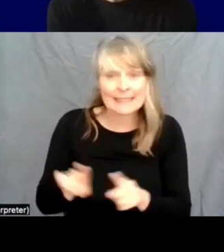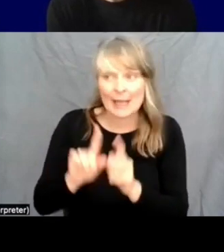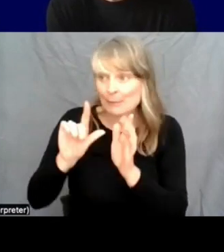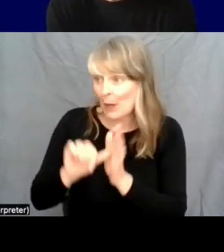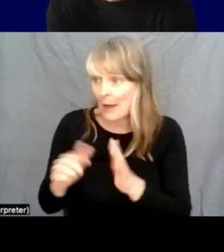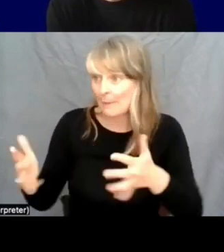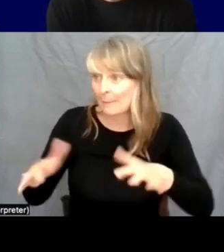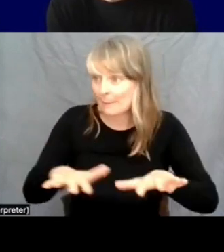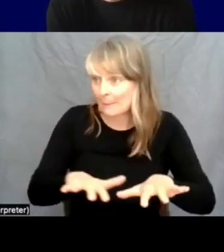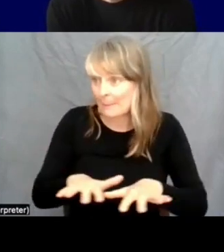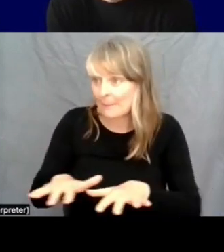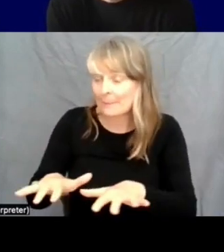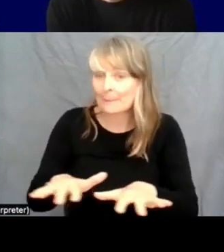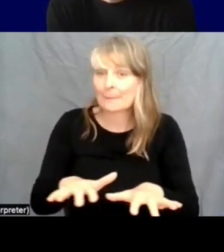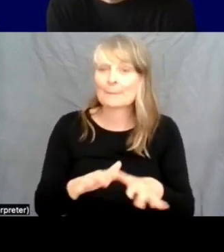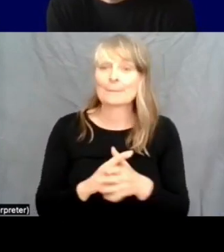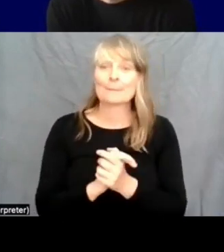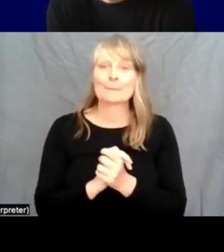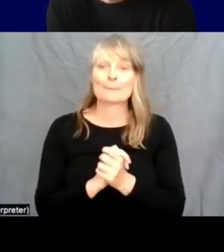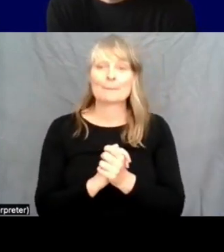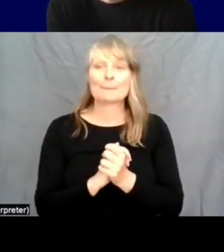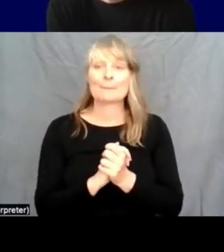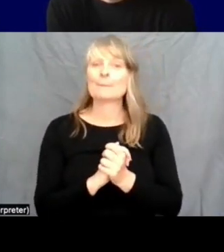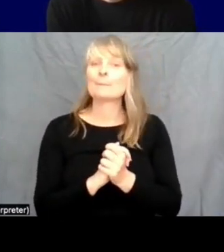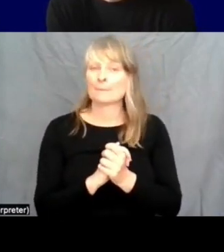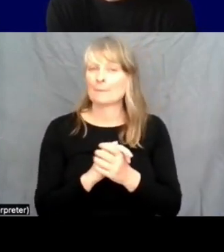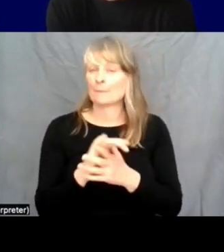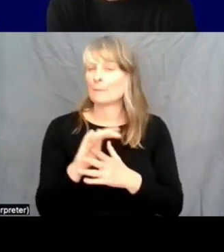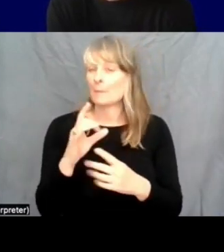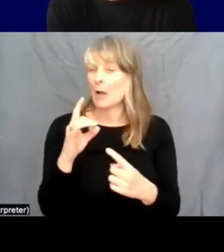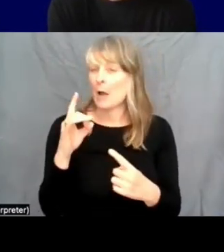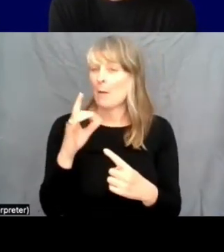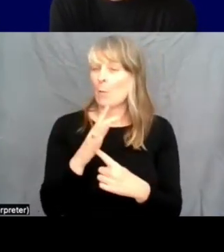Importantly it doesn't obstruct the most important parts of the person's own experience of any